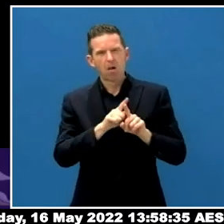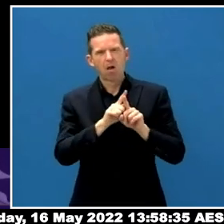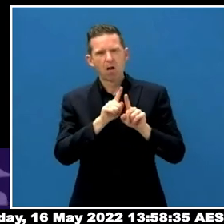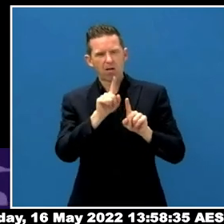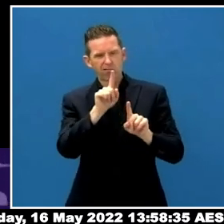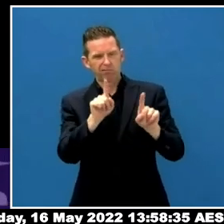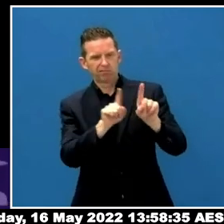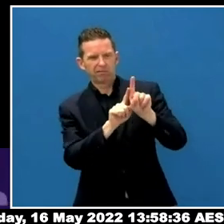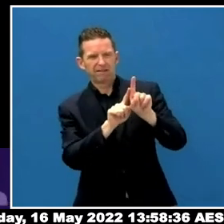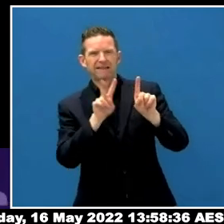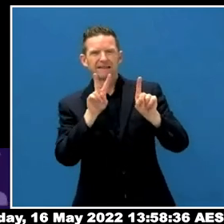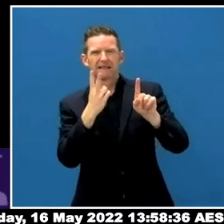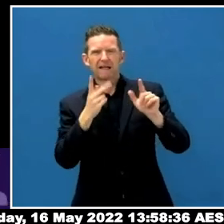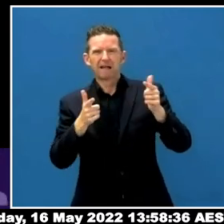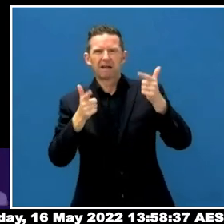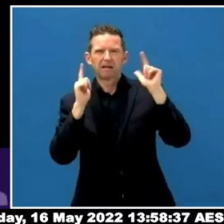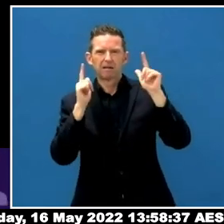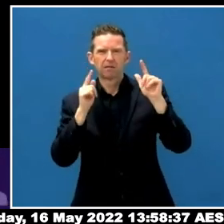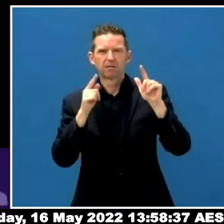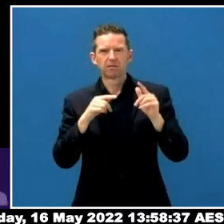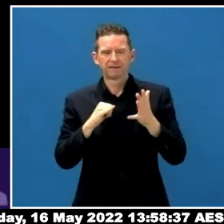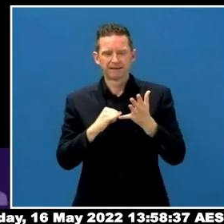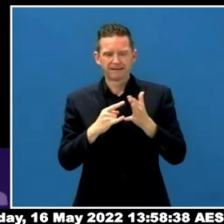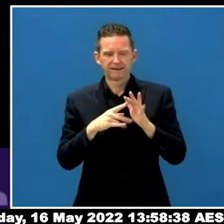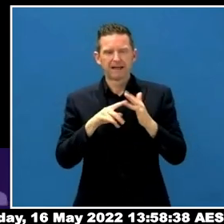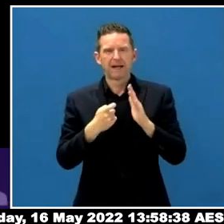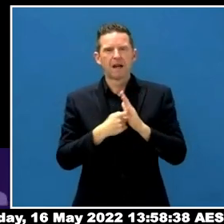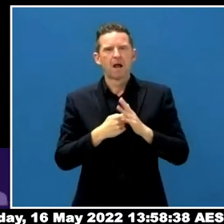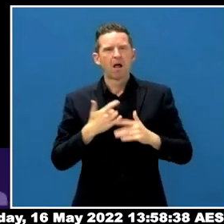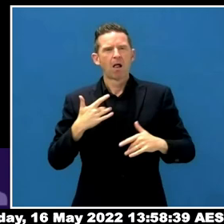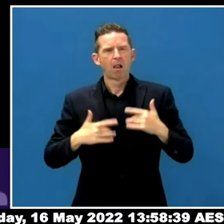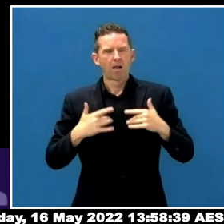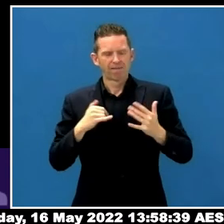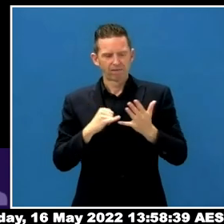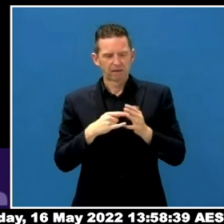lifestyle. They were both senior Lifestyle Assistants, and she couldn't Afford to have